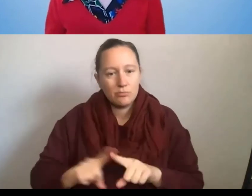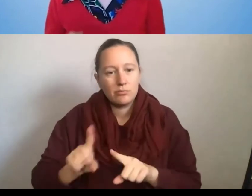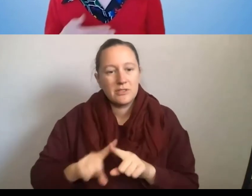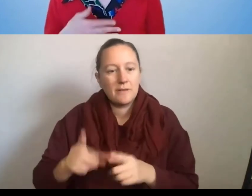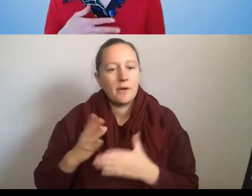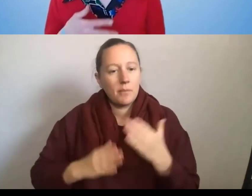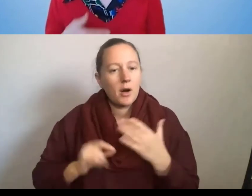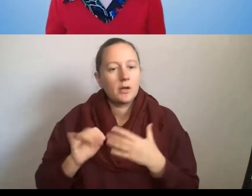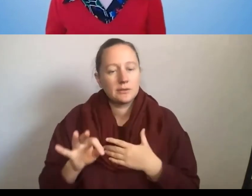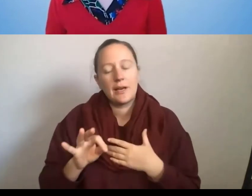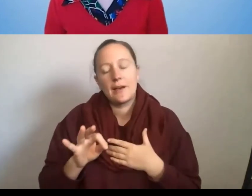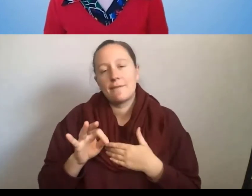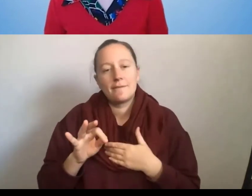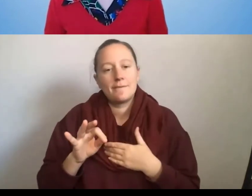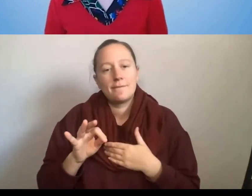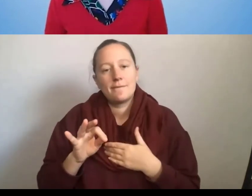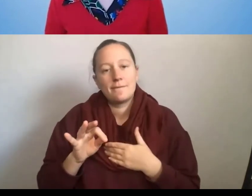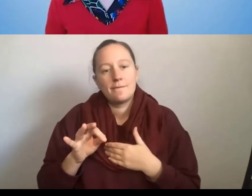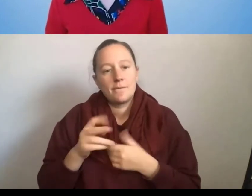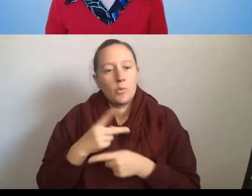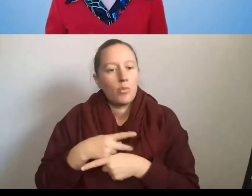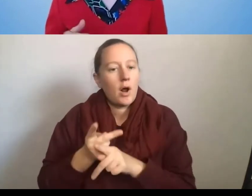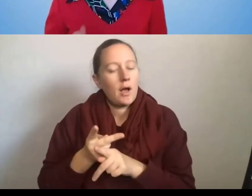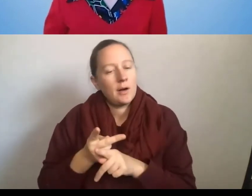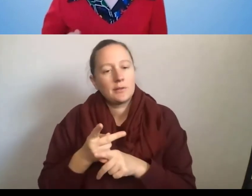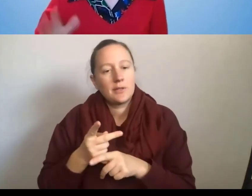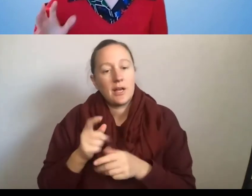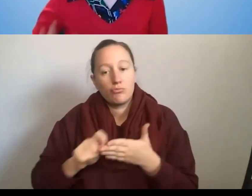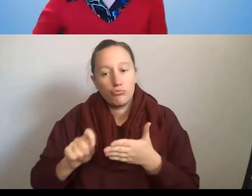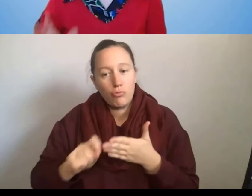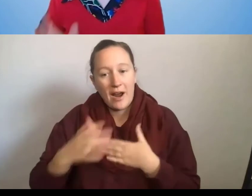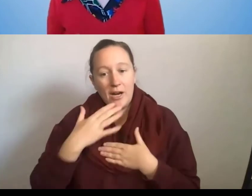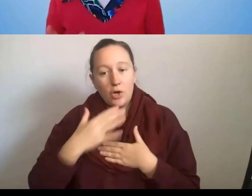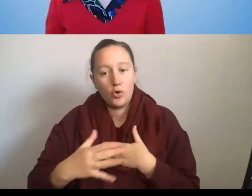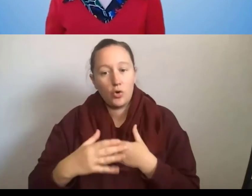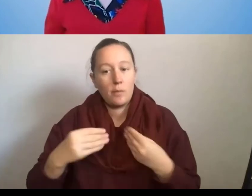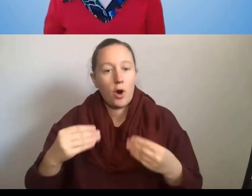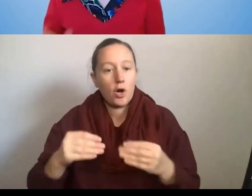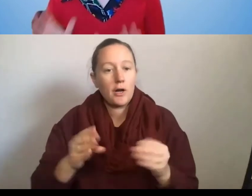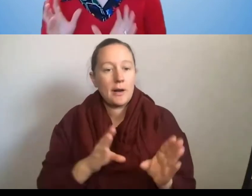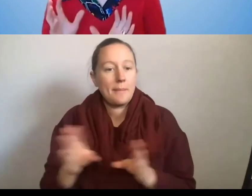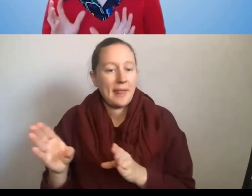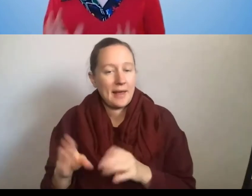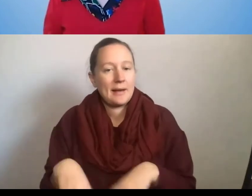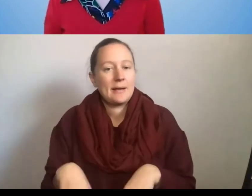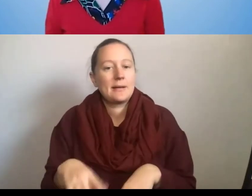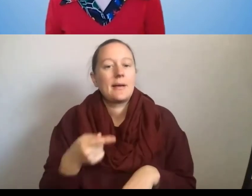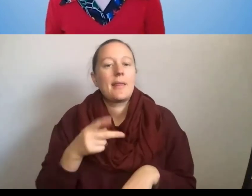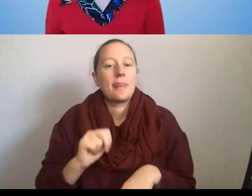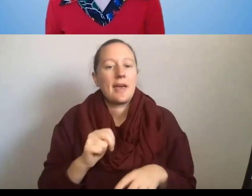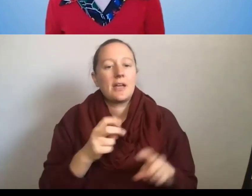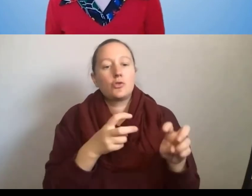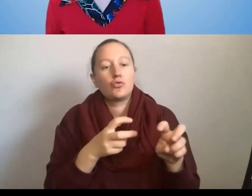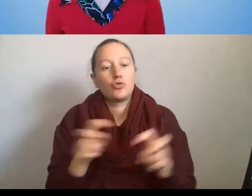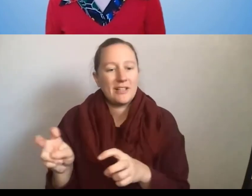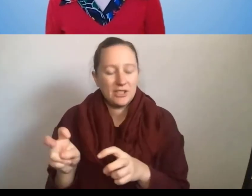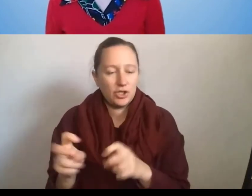and be able to write a good commercialization plan. And then, really, what's most important, transition that technology into the hands